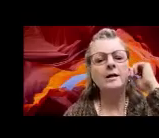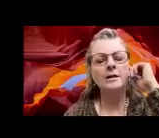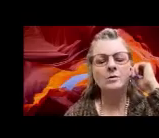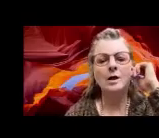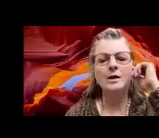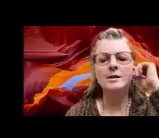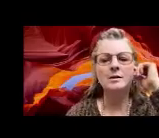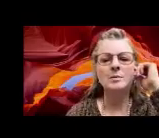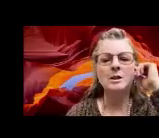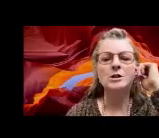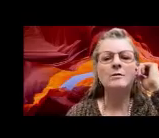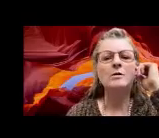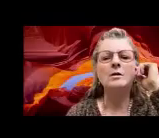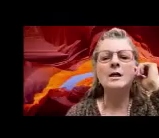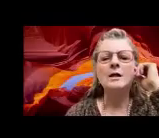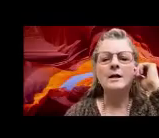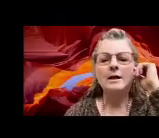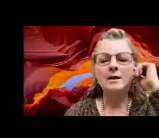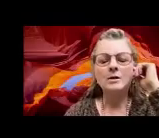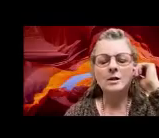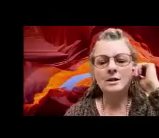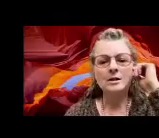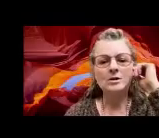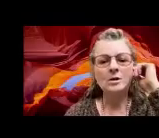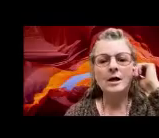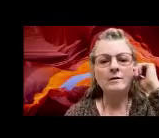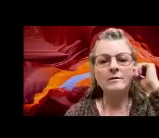kids with autism in general, and you can see there's a lot of it